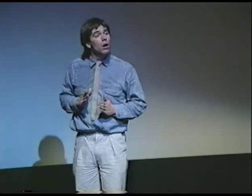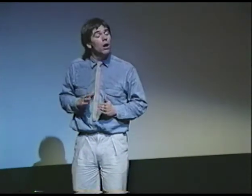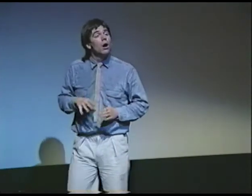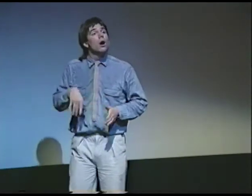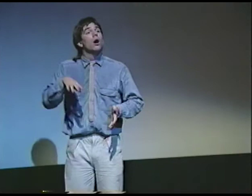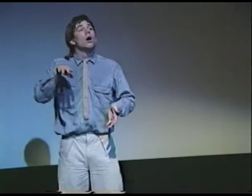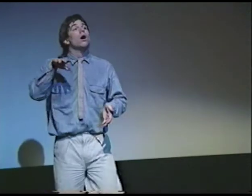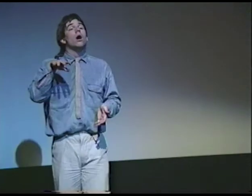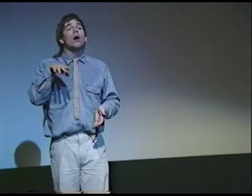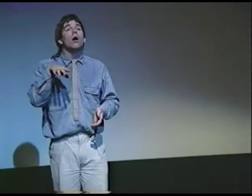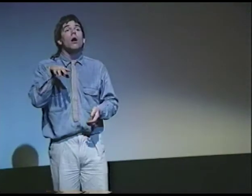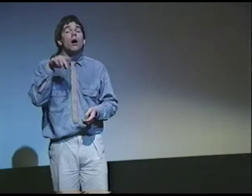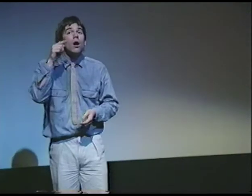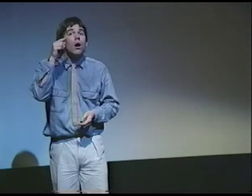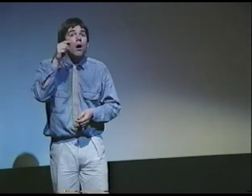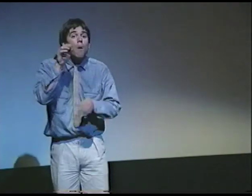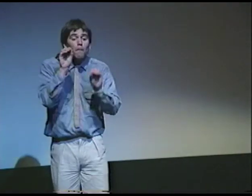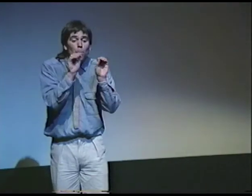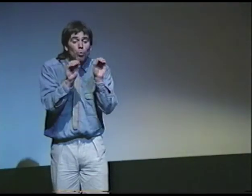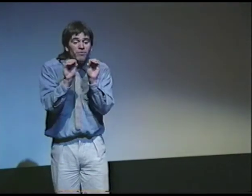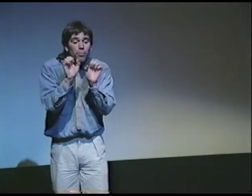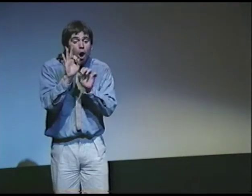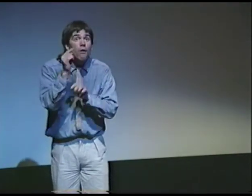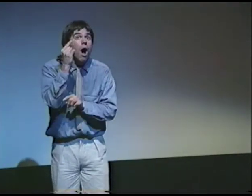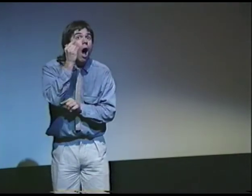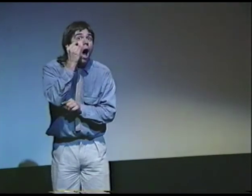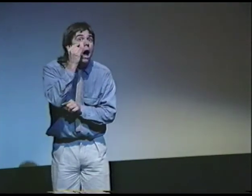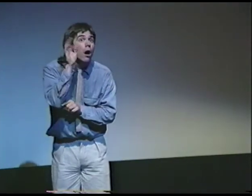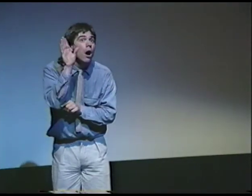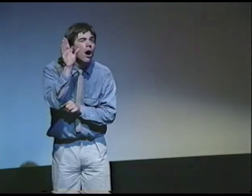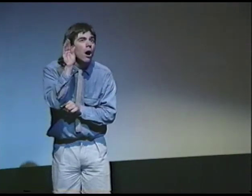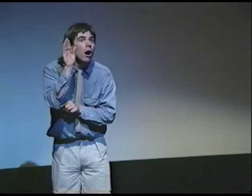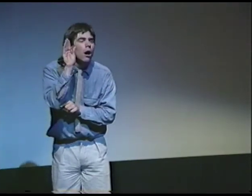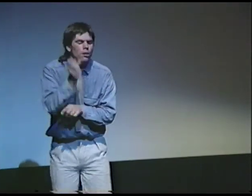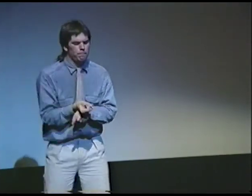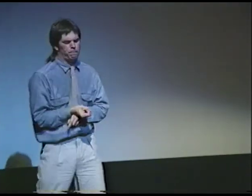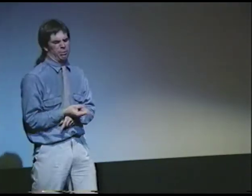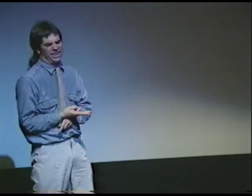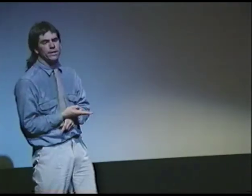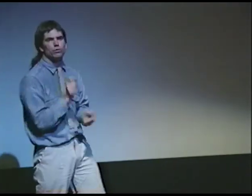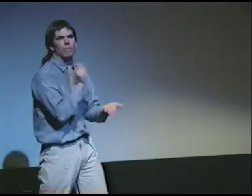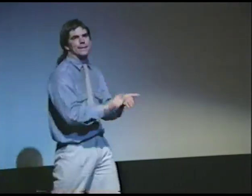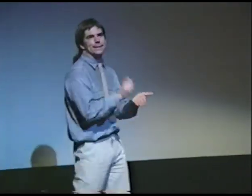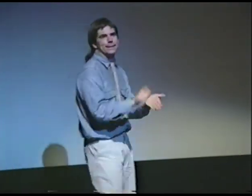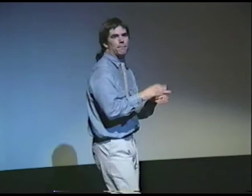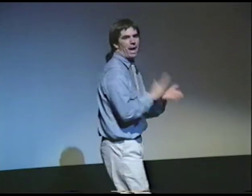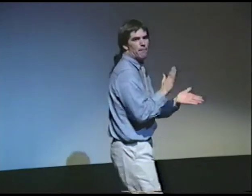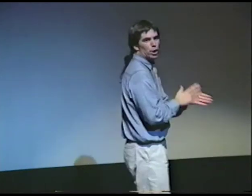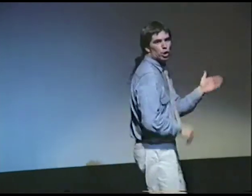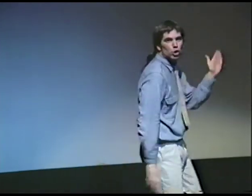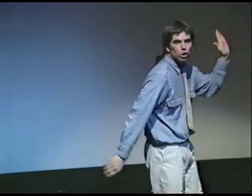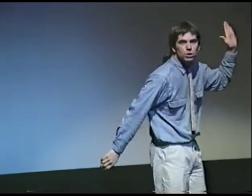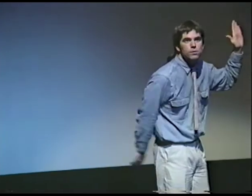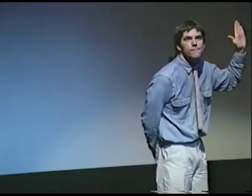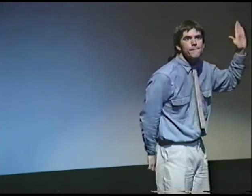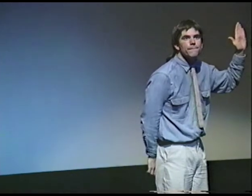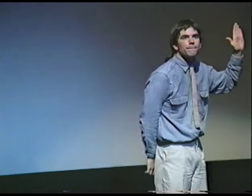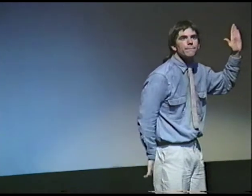Remember, in the mind of the deaf poet, movement of an eye beats all the words on paper.